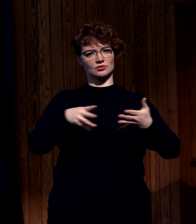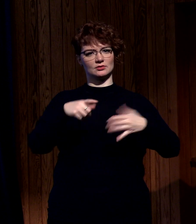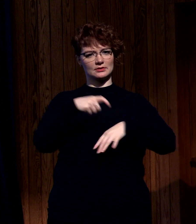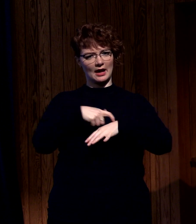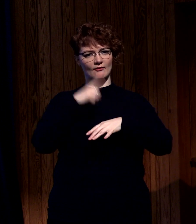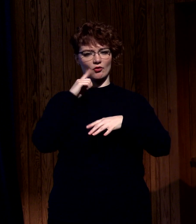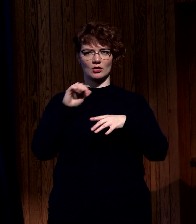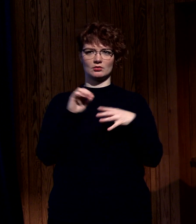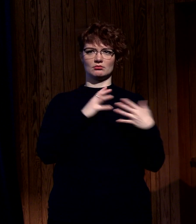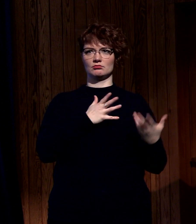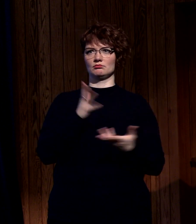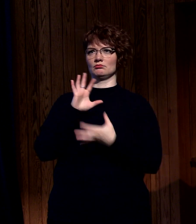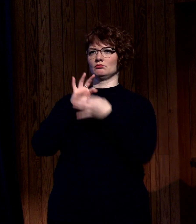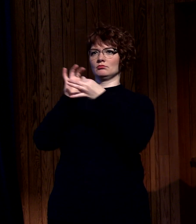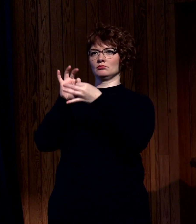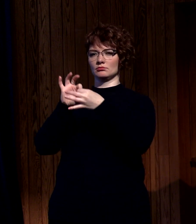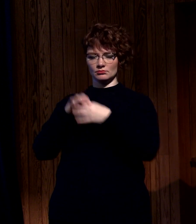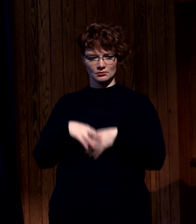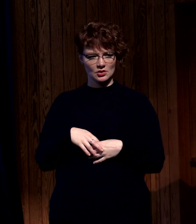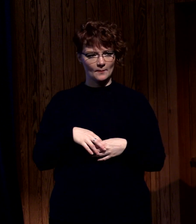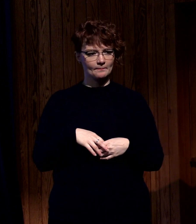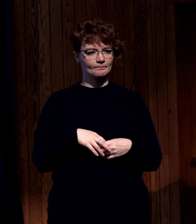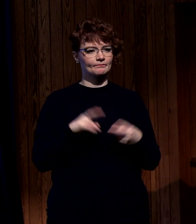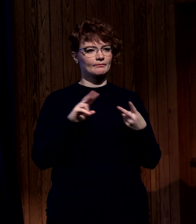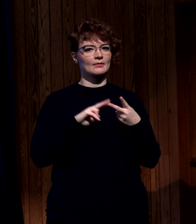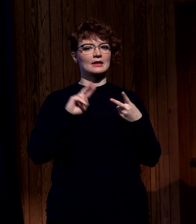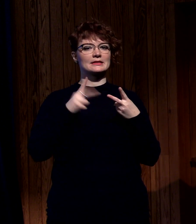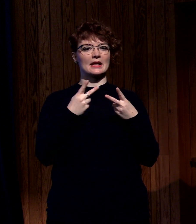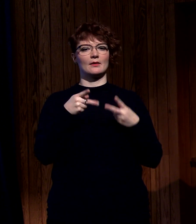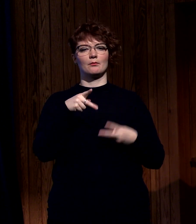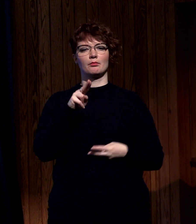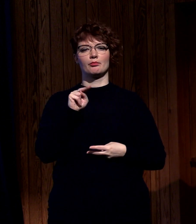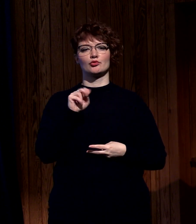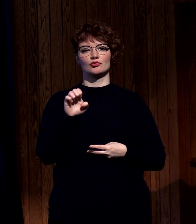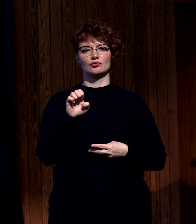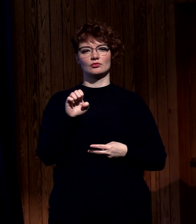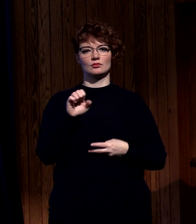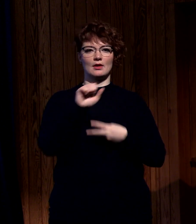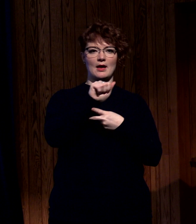This leads us to the second prune shaping to be people of